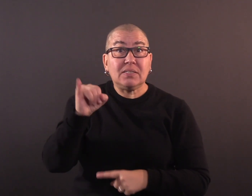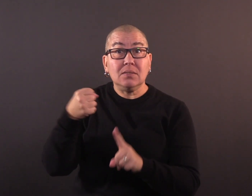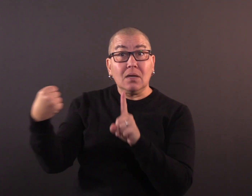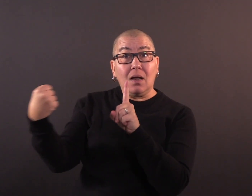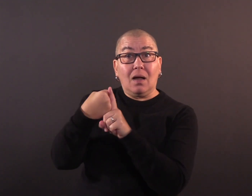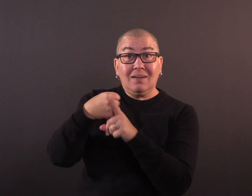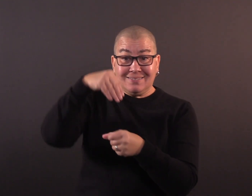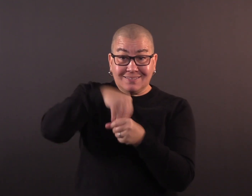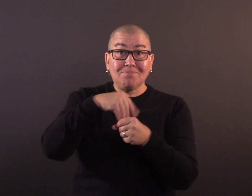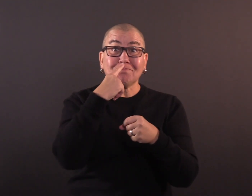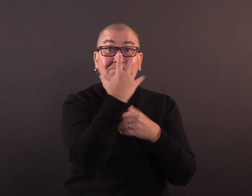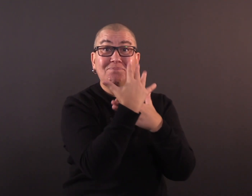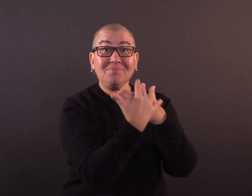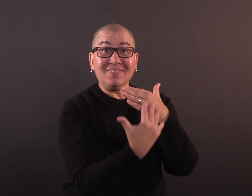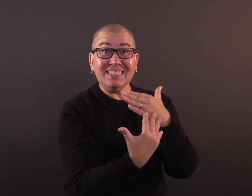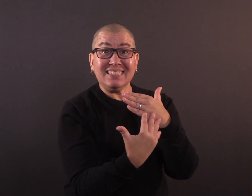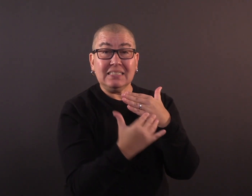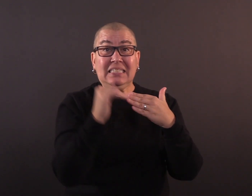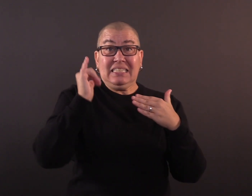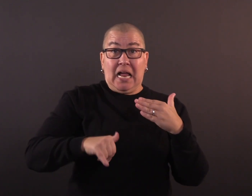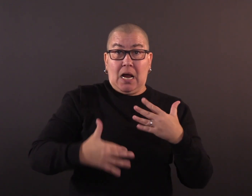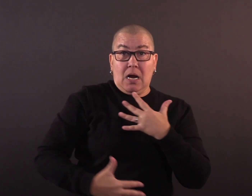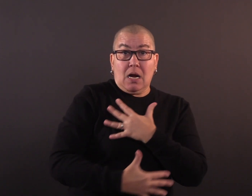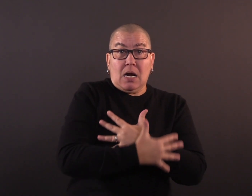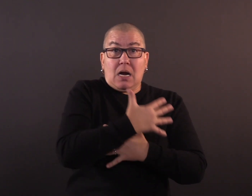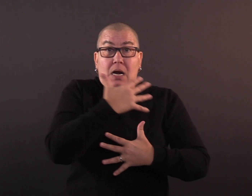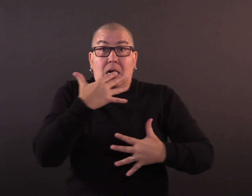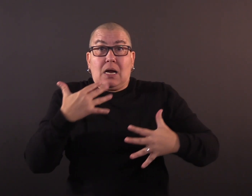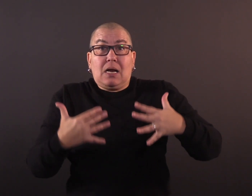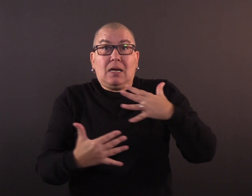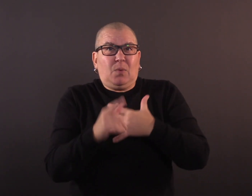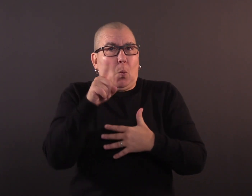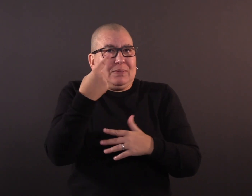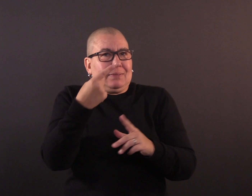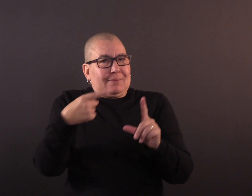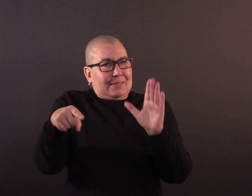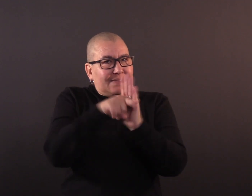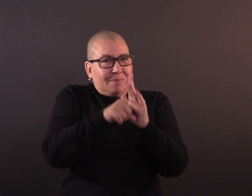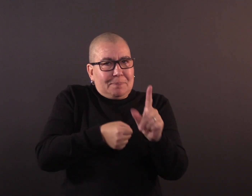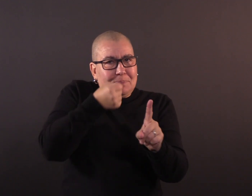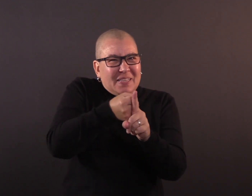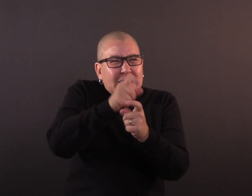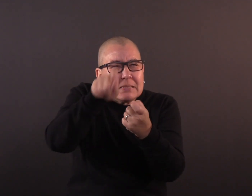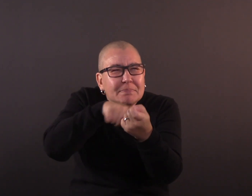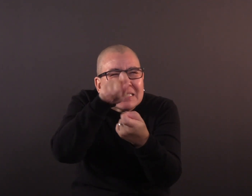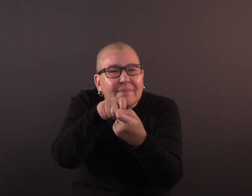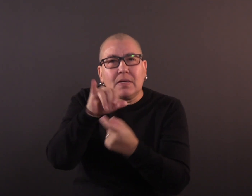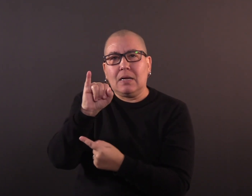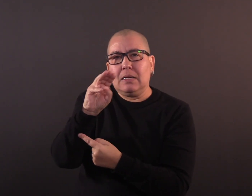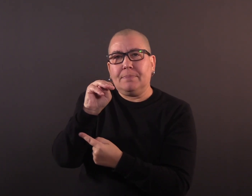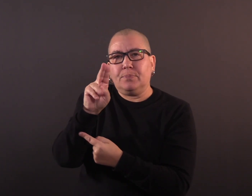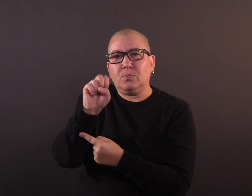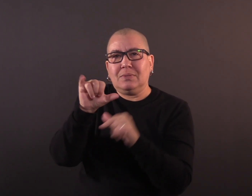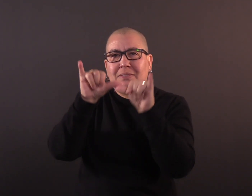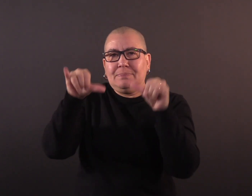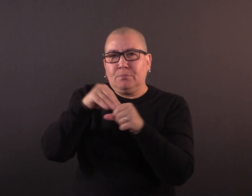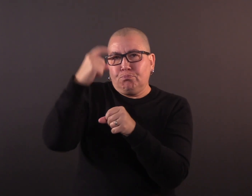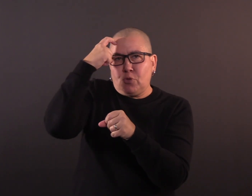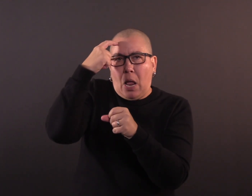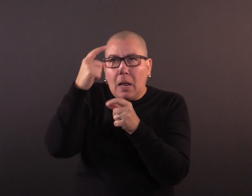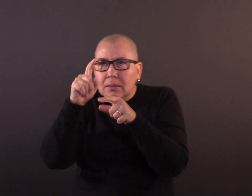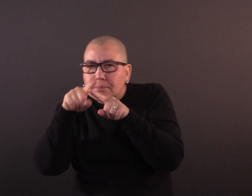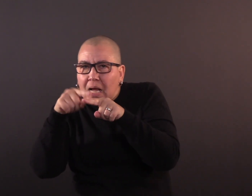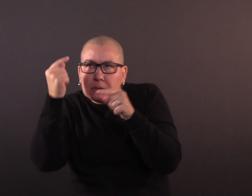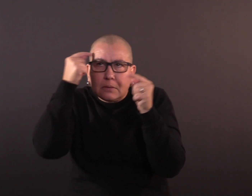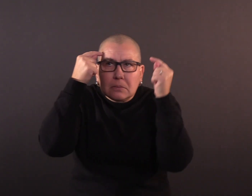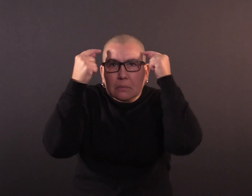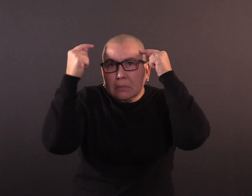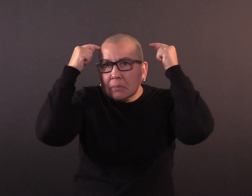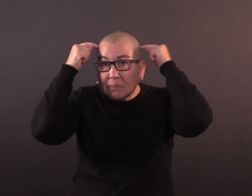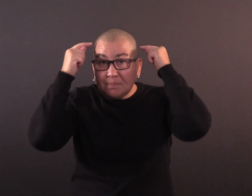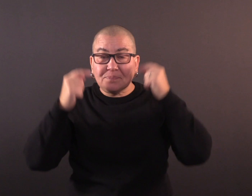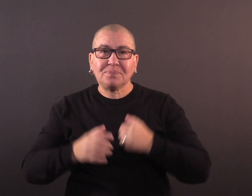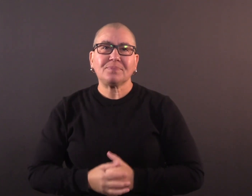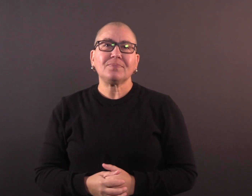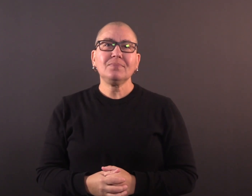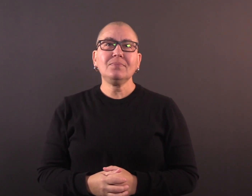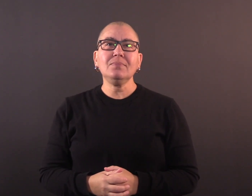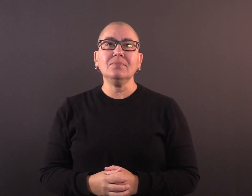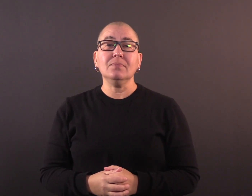of an infection may activate a special set of immune cells found only in the brain.